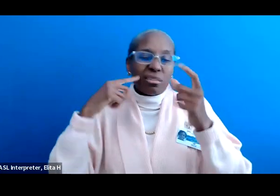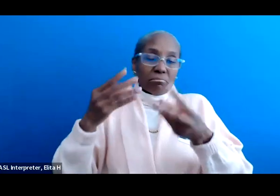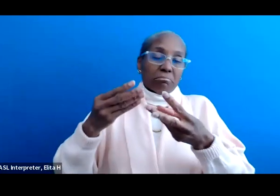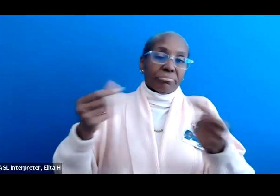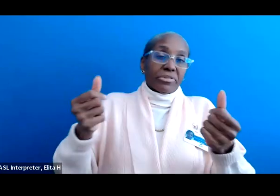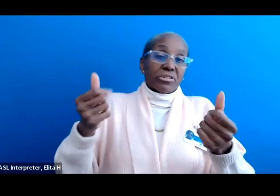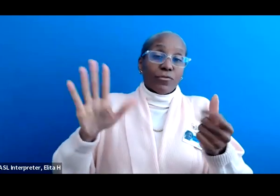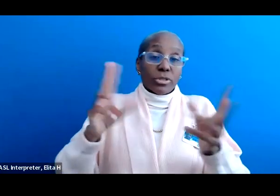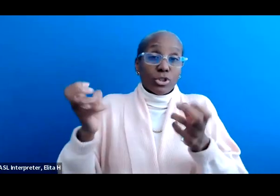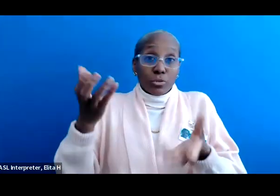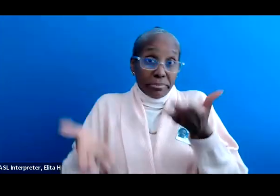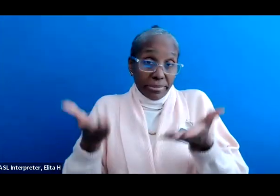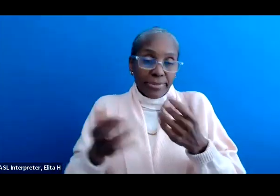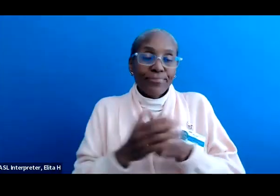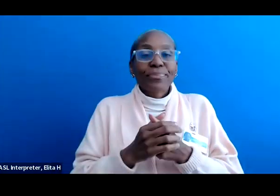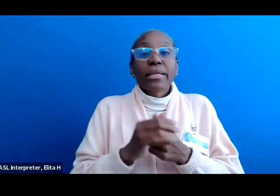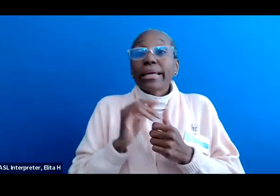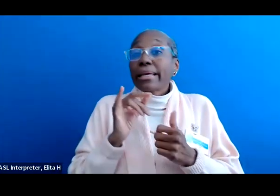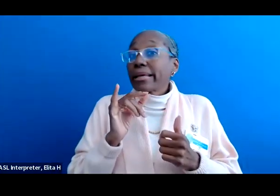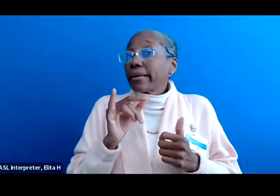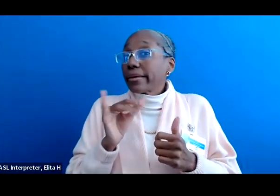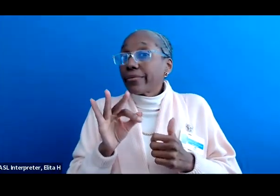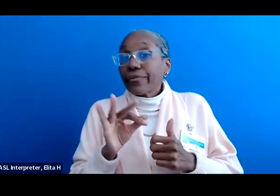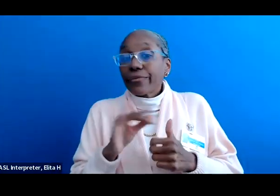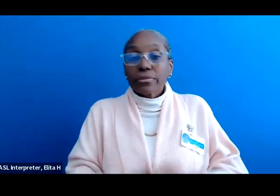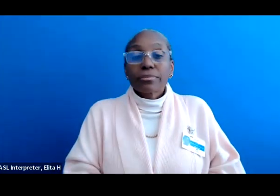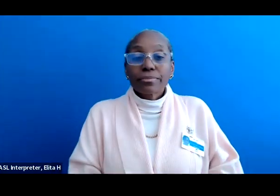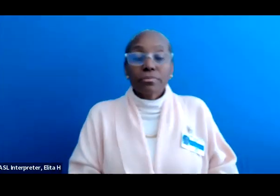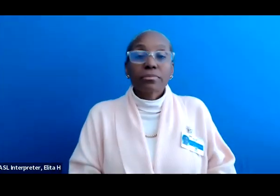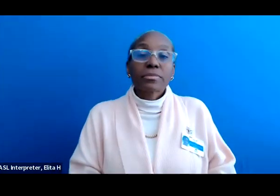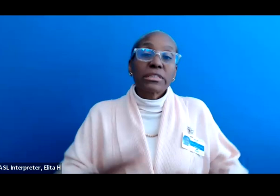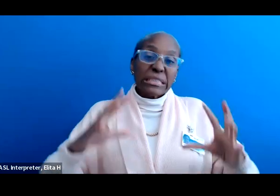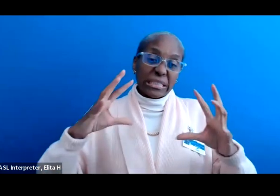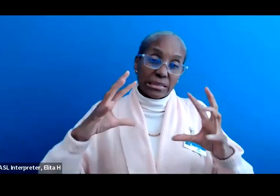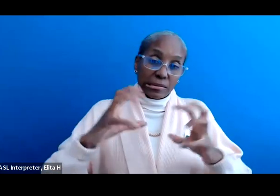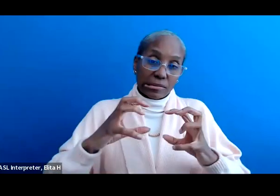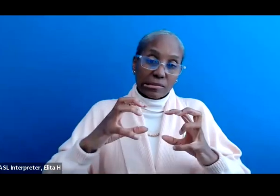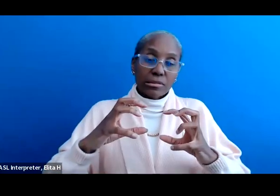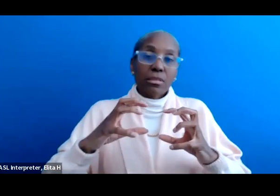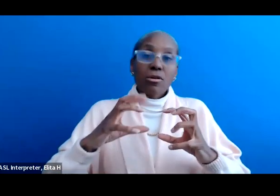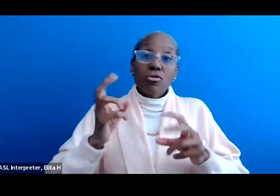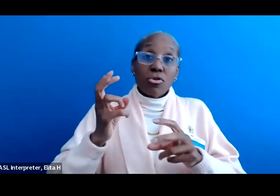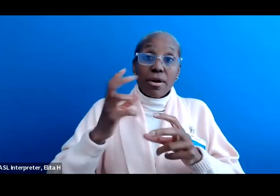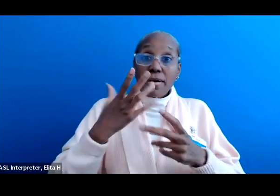If the contractions get so bad, you might need to go to one